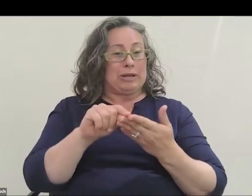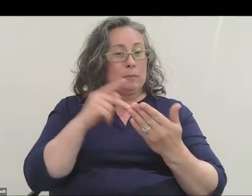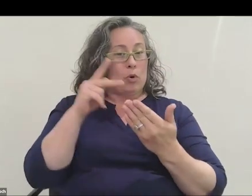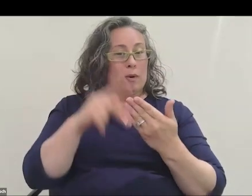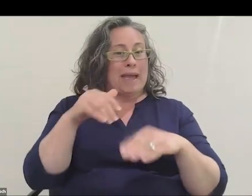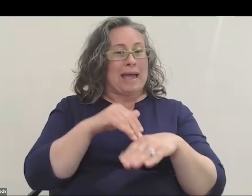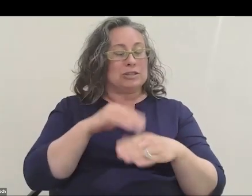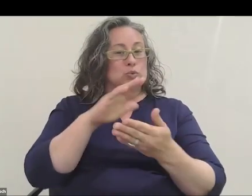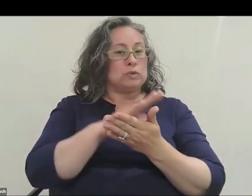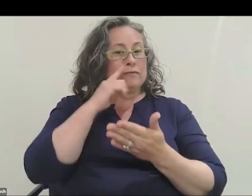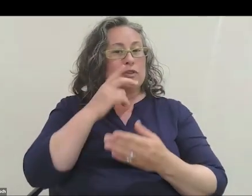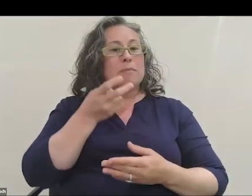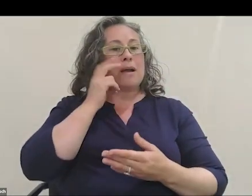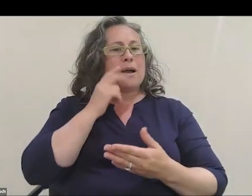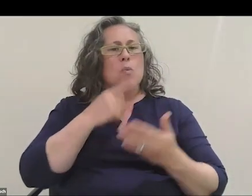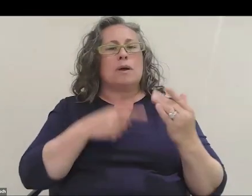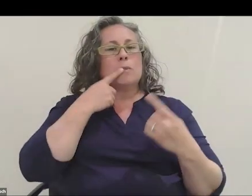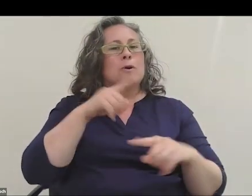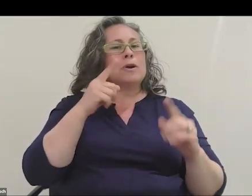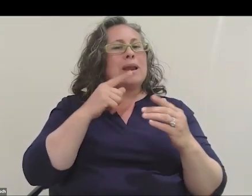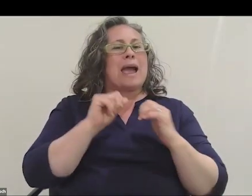and How We Are Collaborating to Create Solutions.